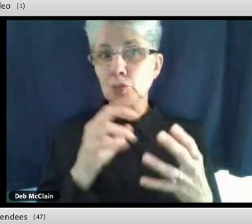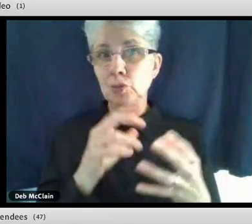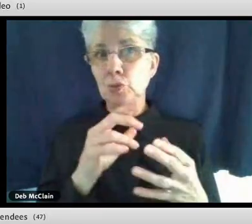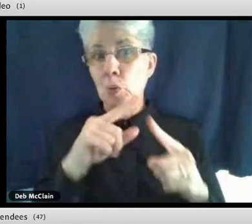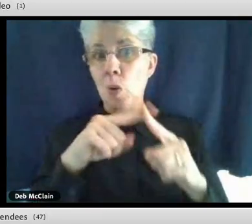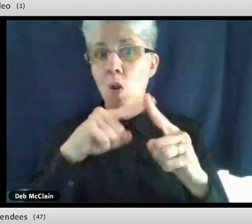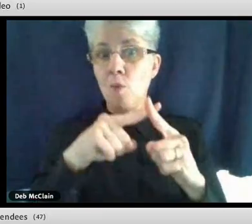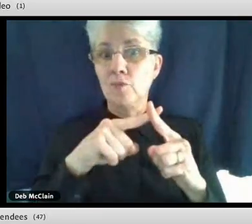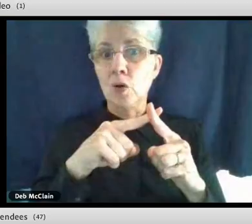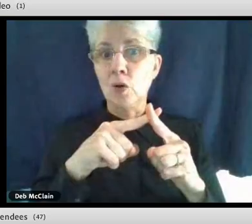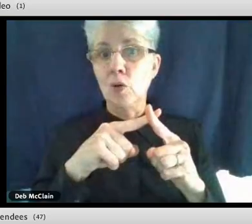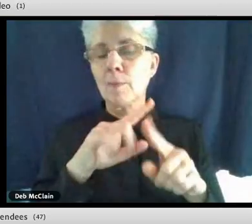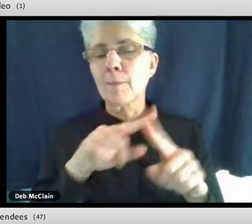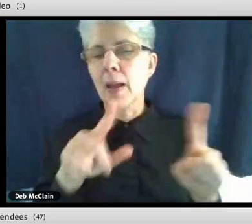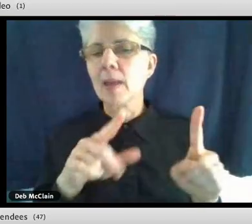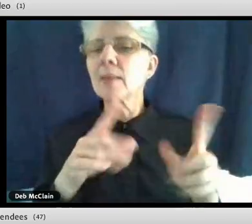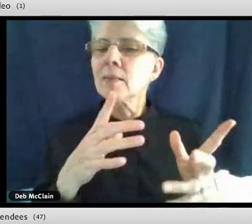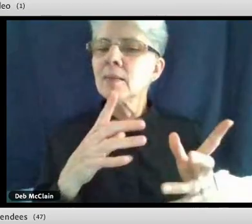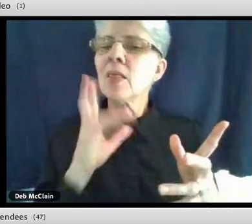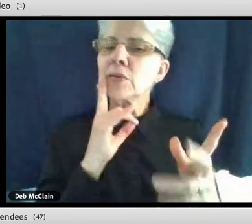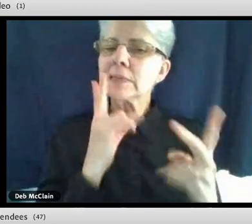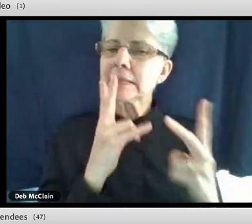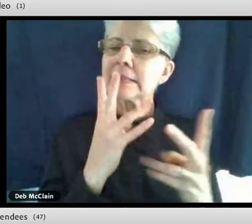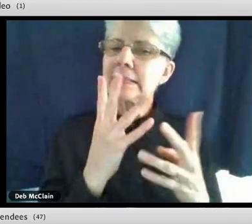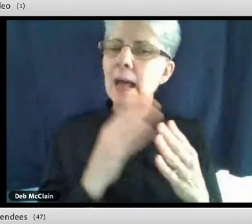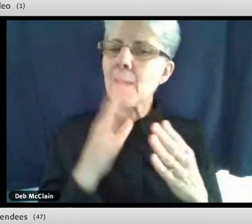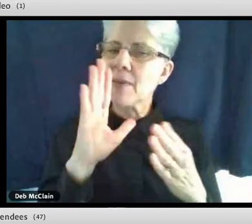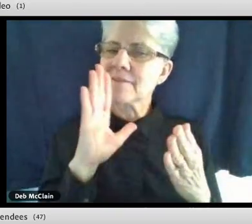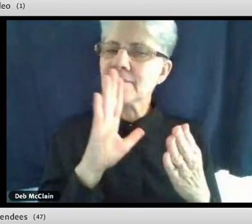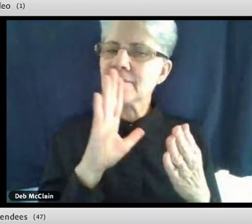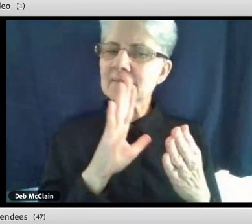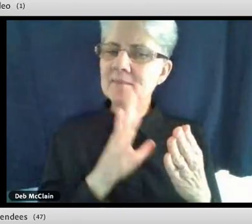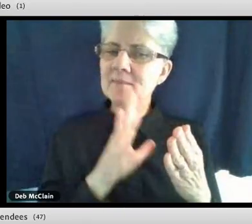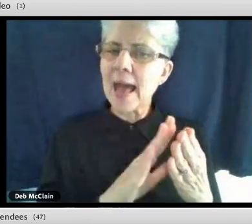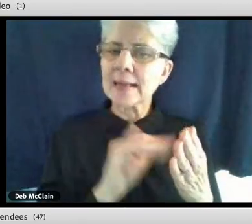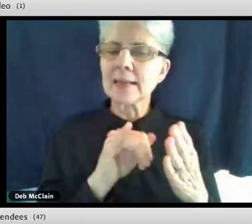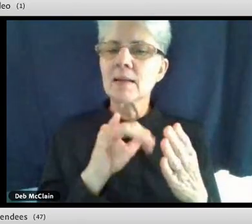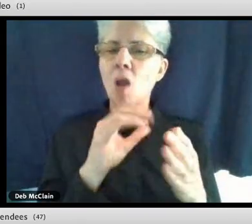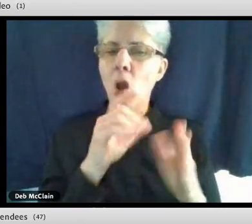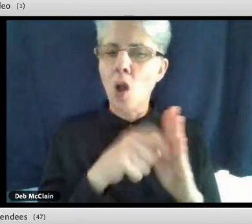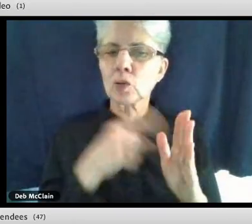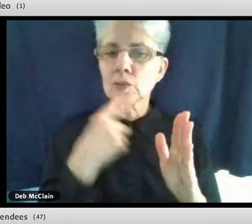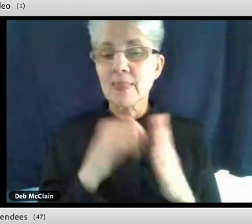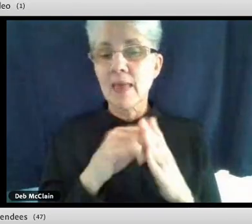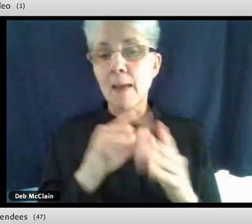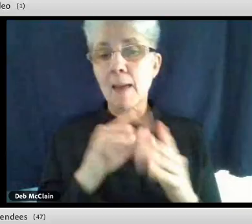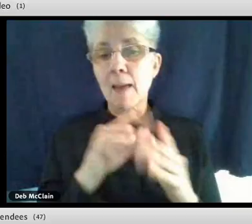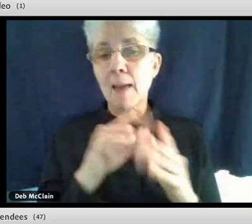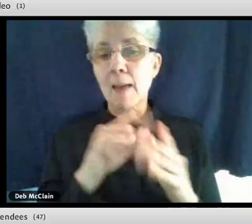They don't want to be too hopeful and downplay it, but they are seeing some flattening of the curve. Some of the articles say that,